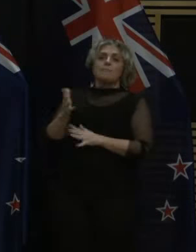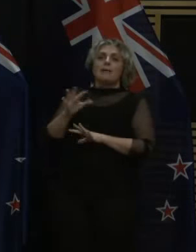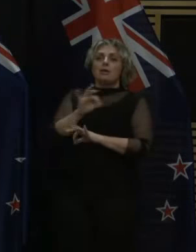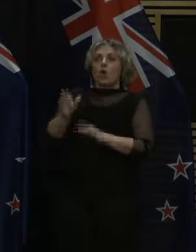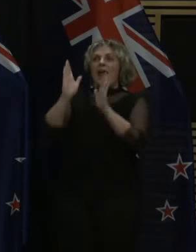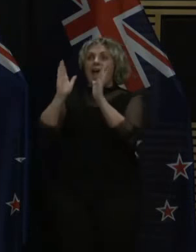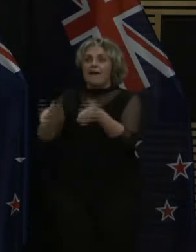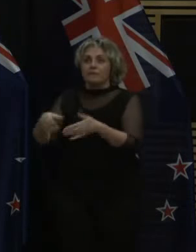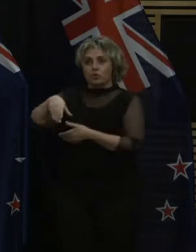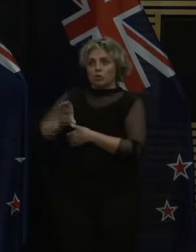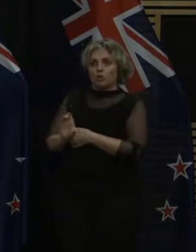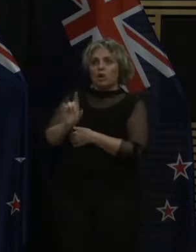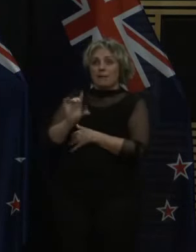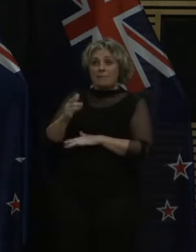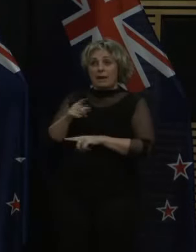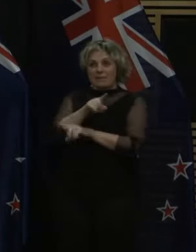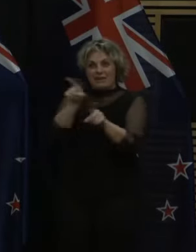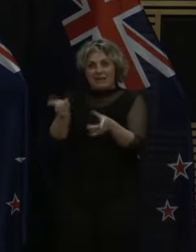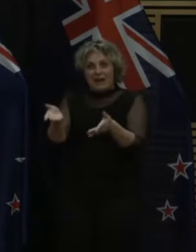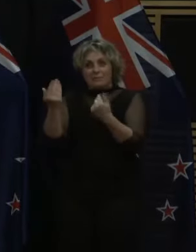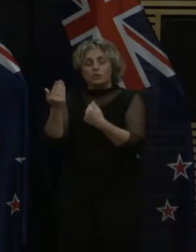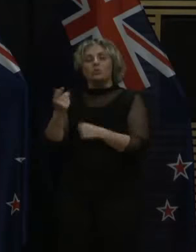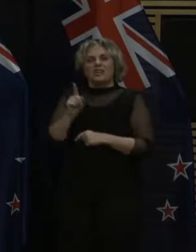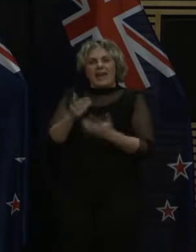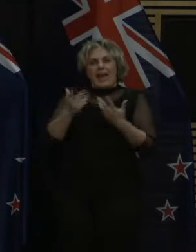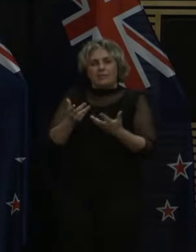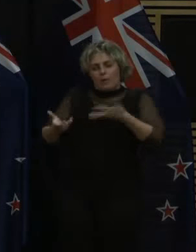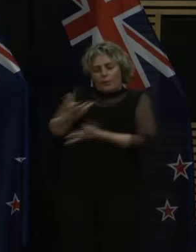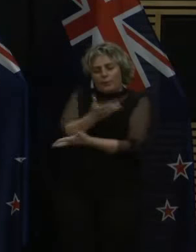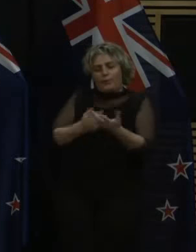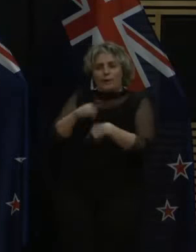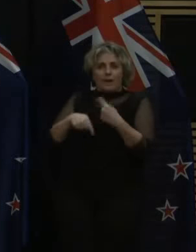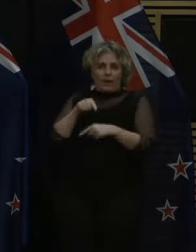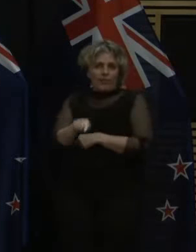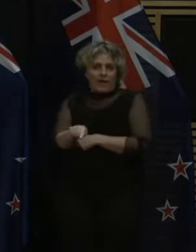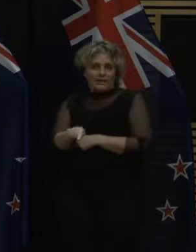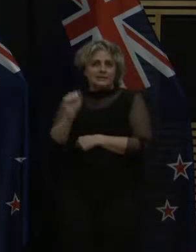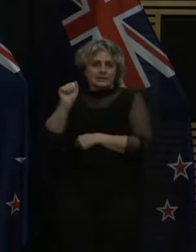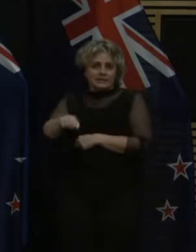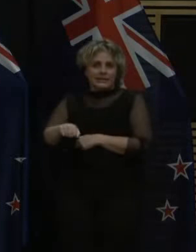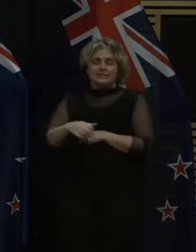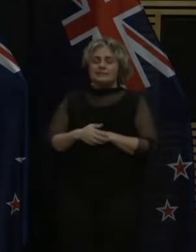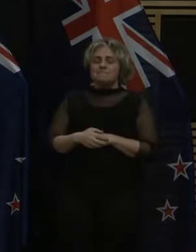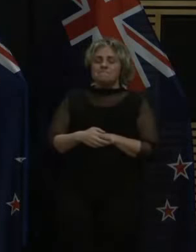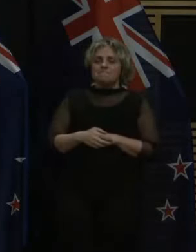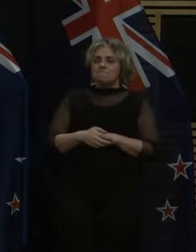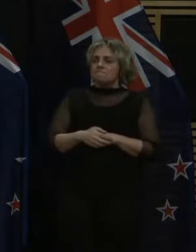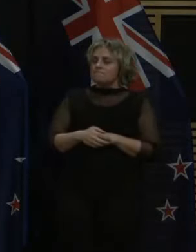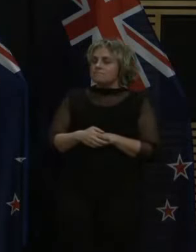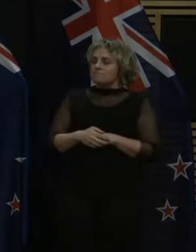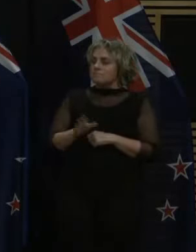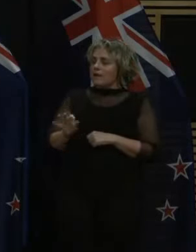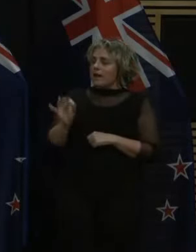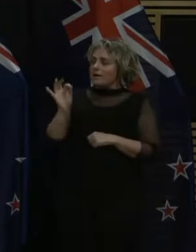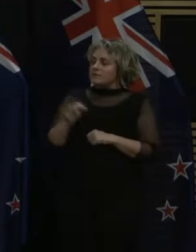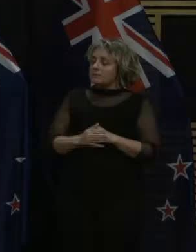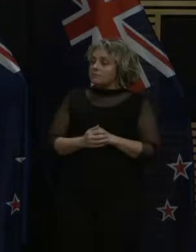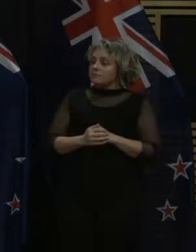pharmacies.